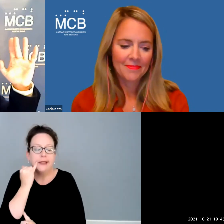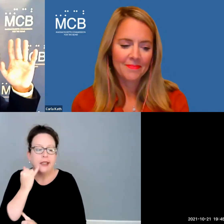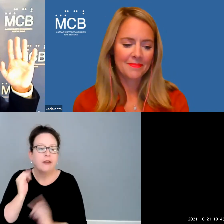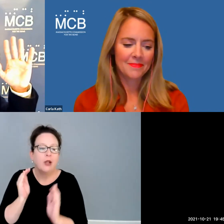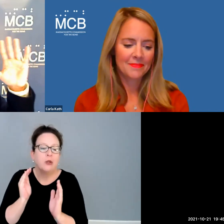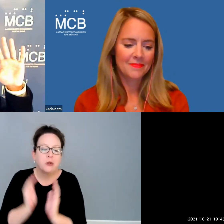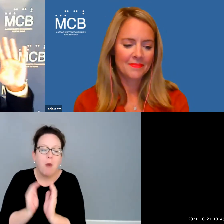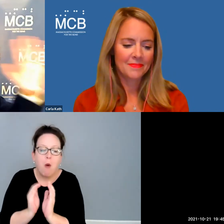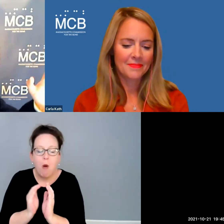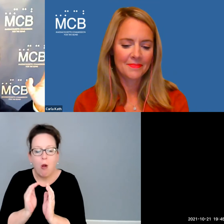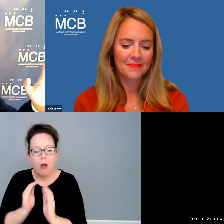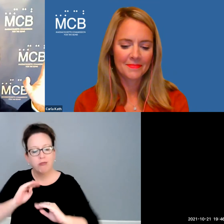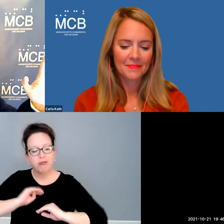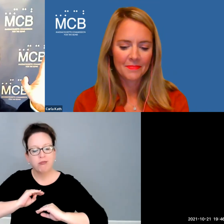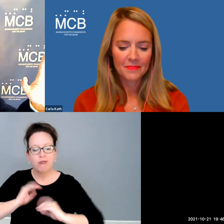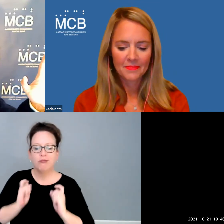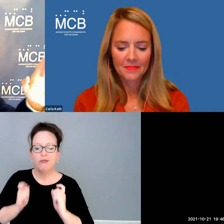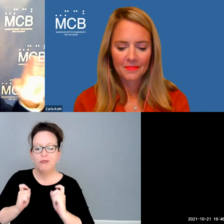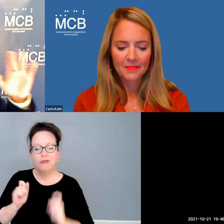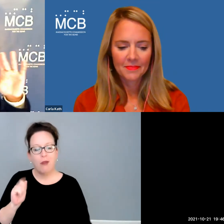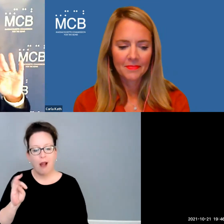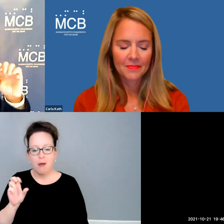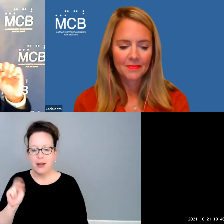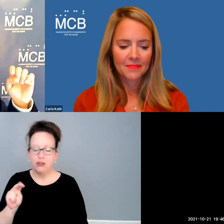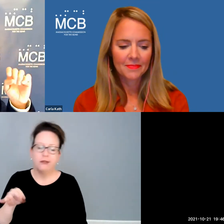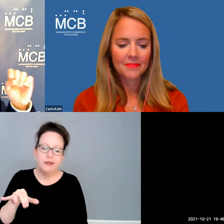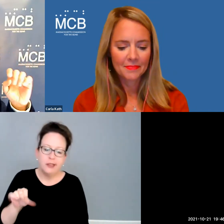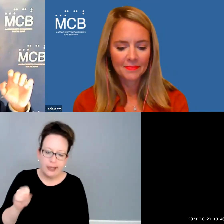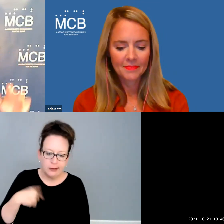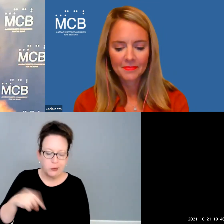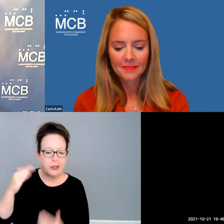of you know expect the employer to be able to do it if it's, if it's a de minimis thing.